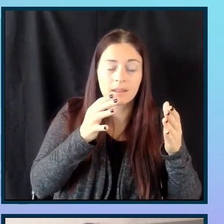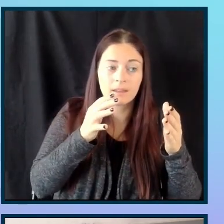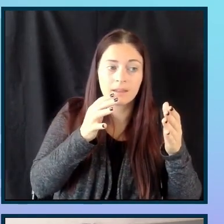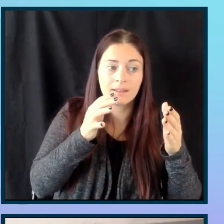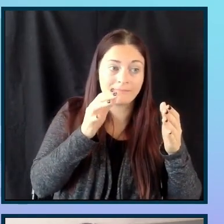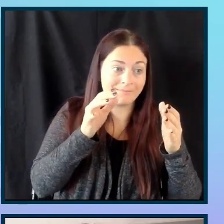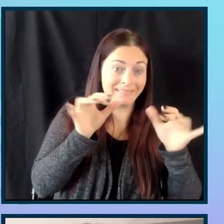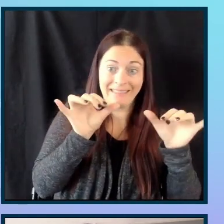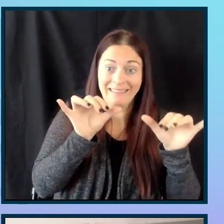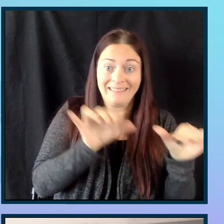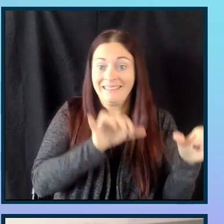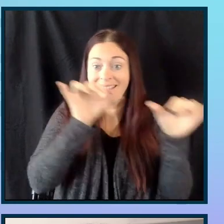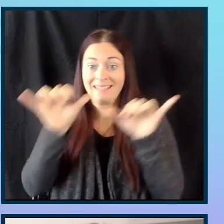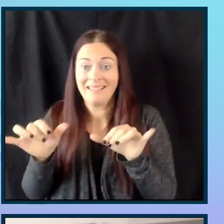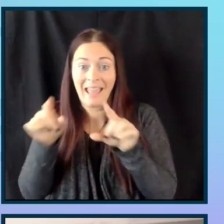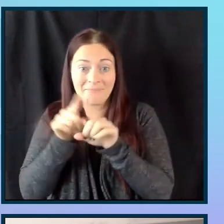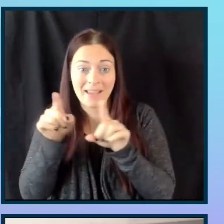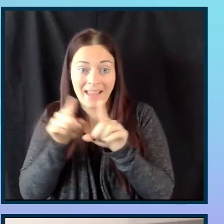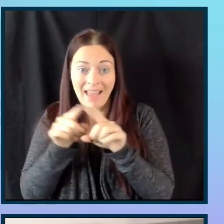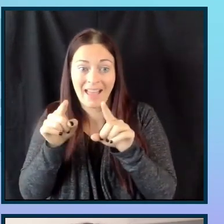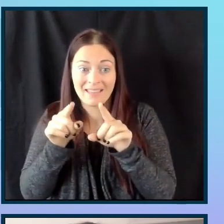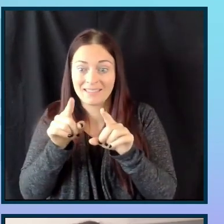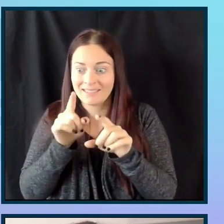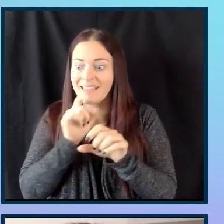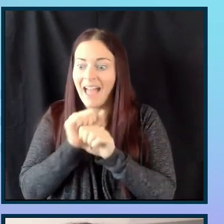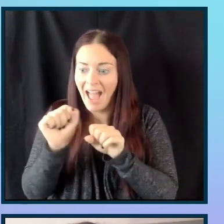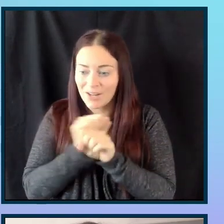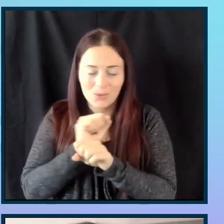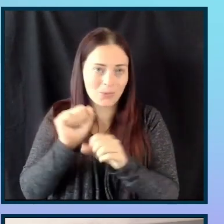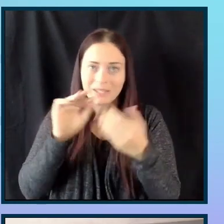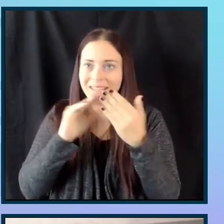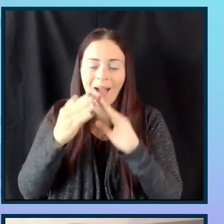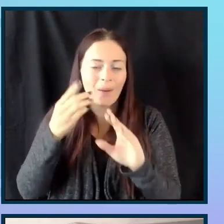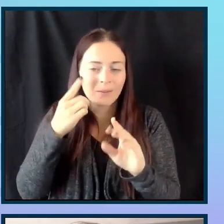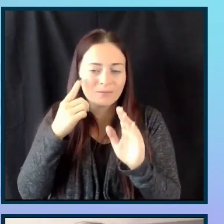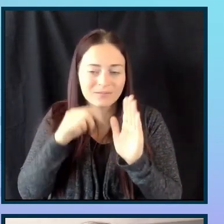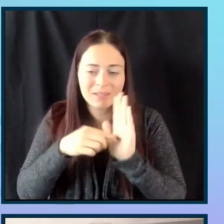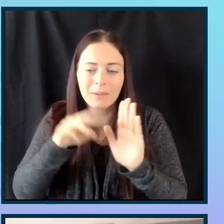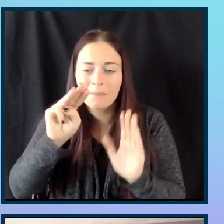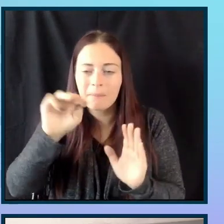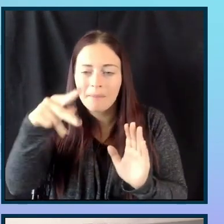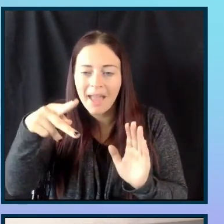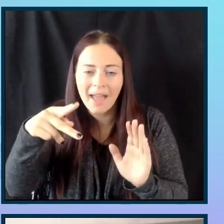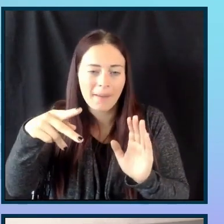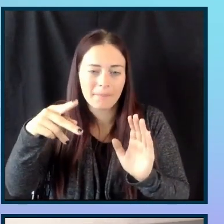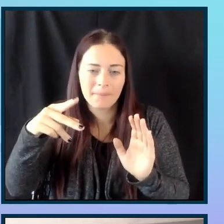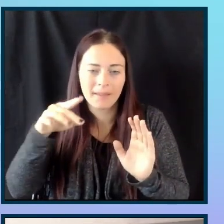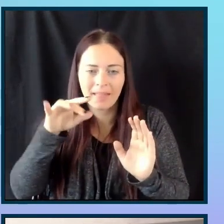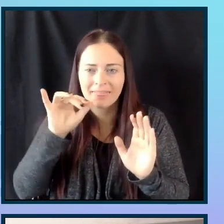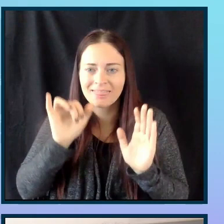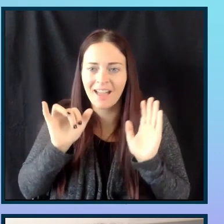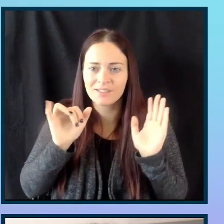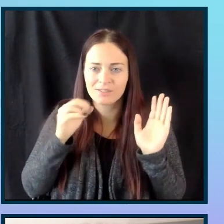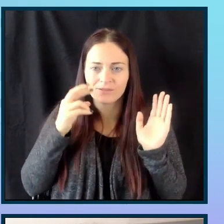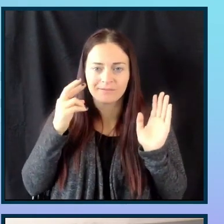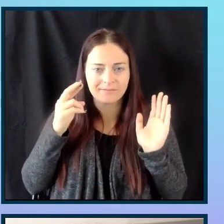it's determined by the real size of the village of a town, that's a, reasonable exception for that.